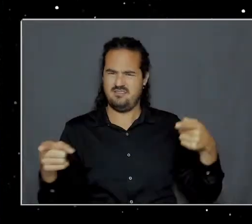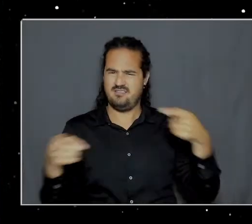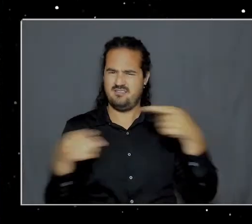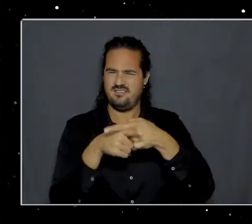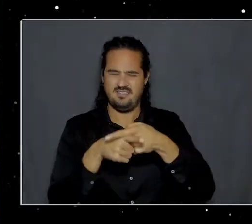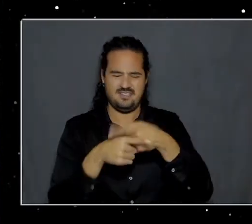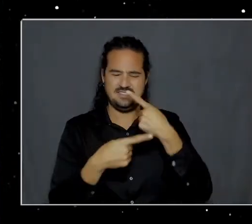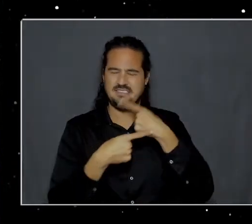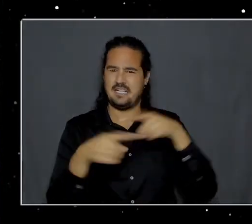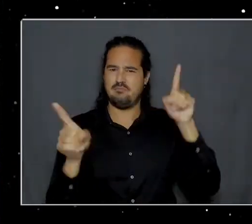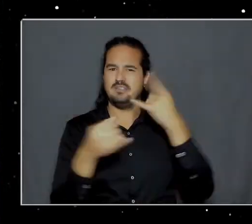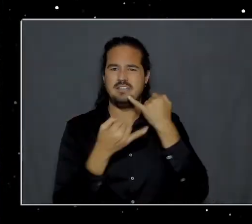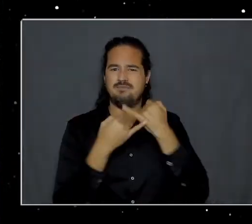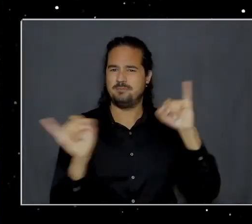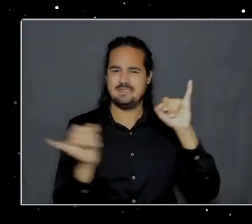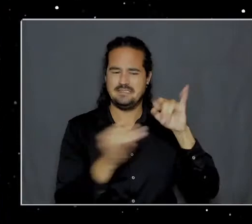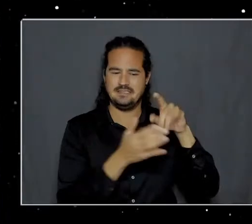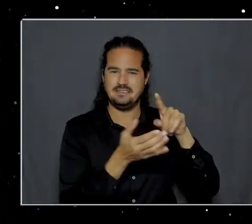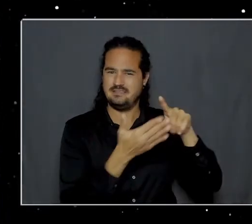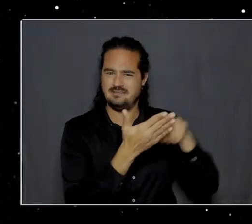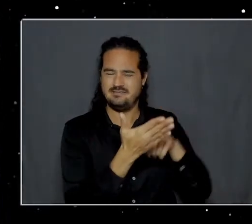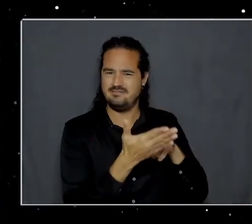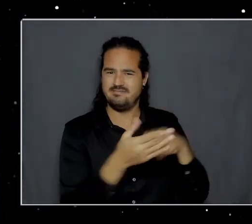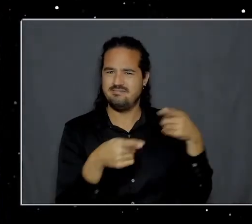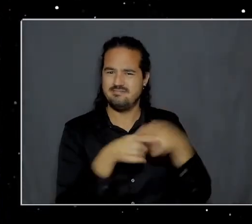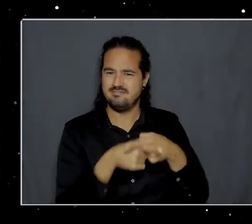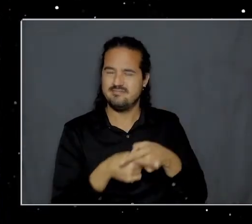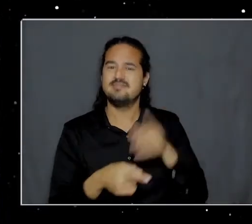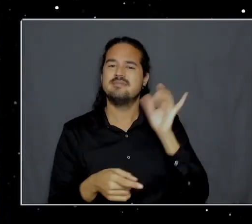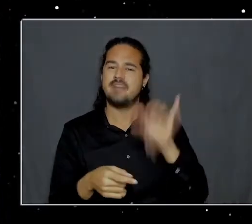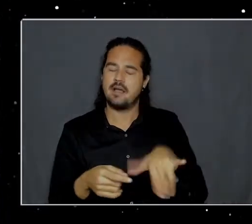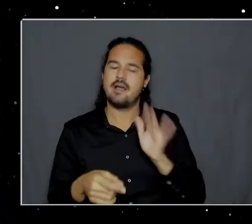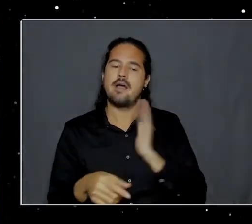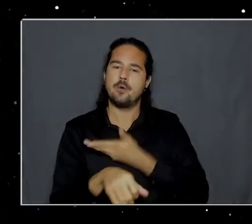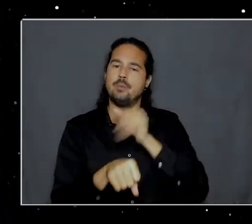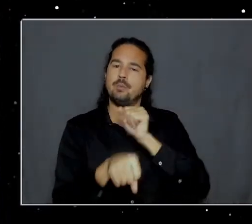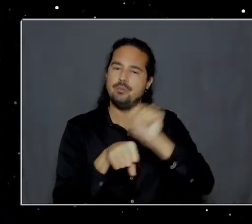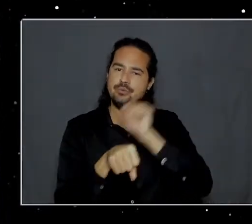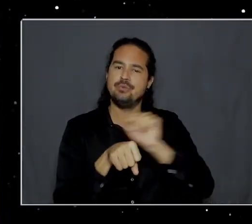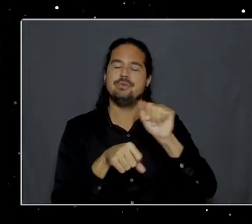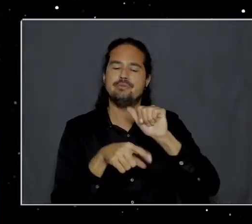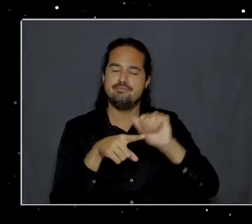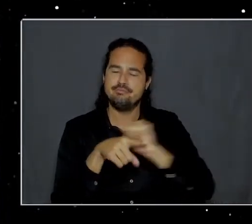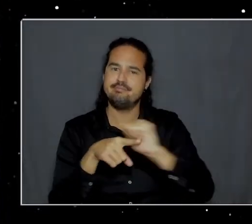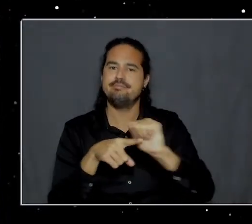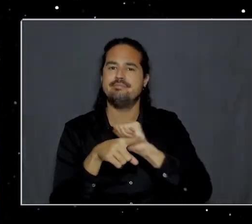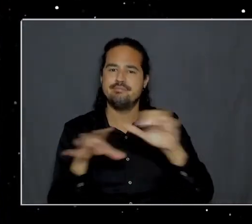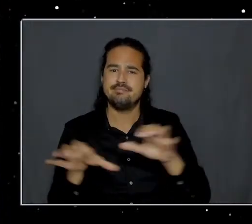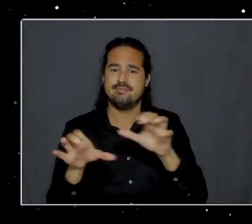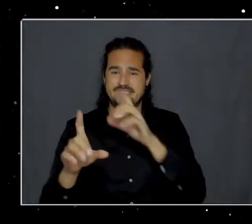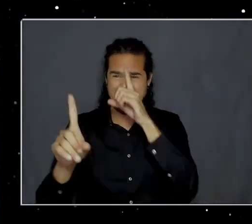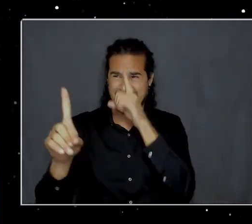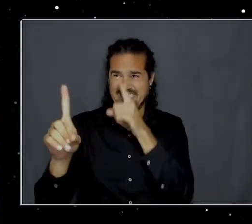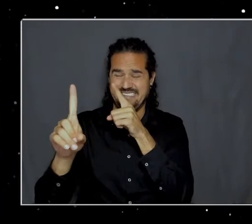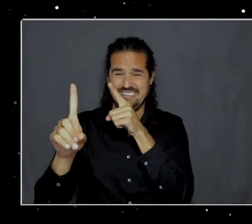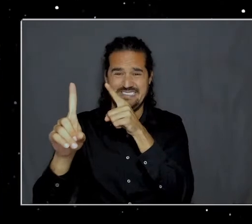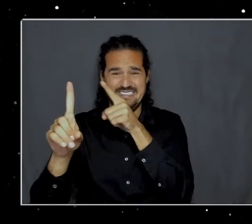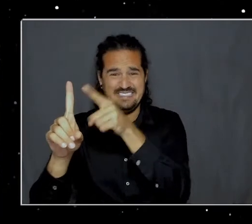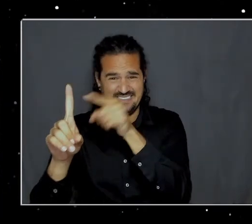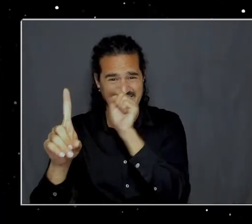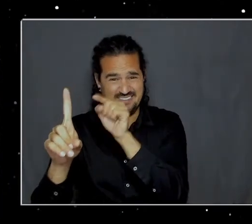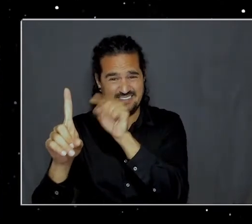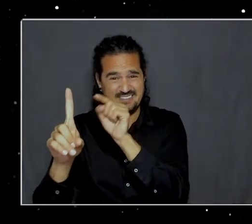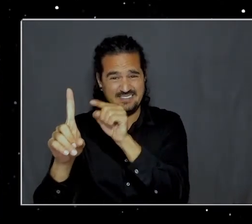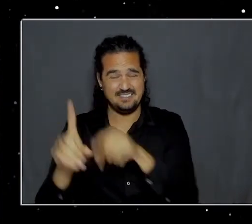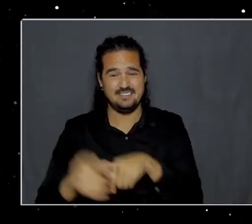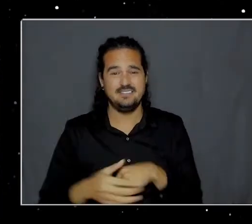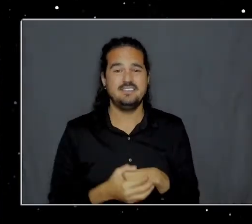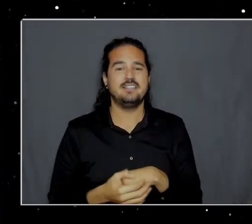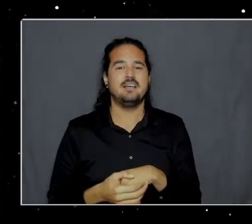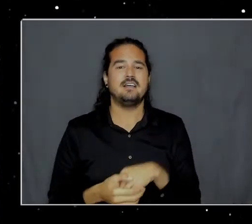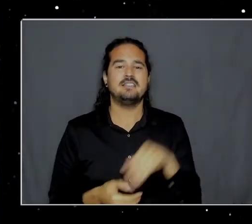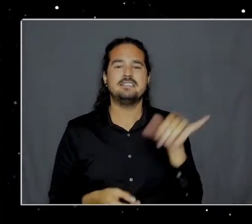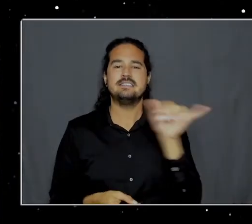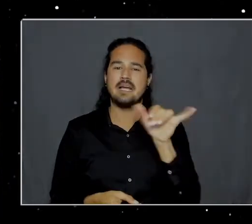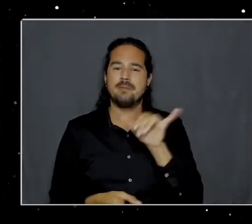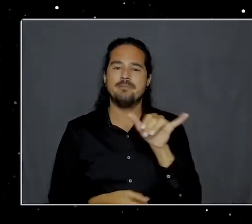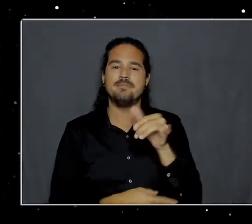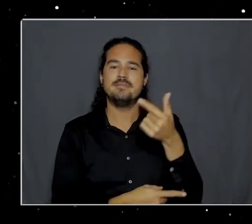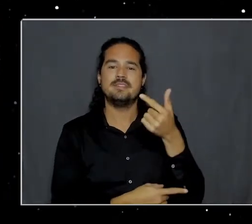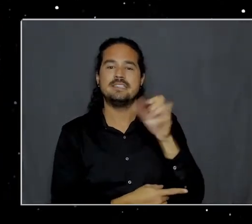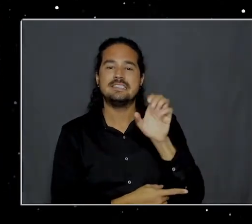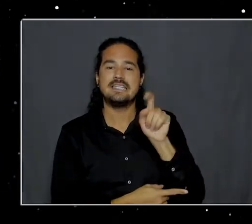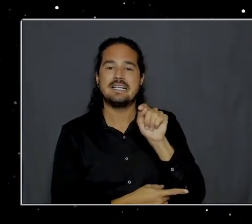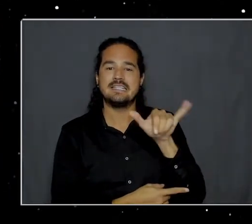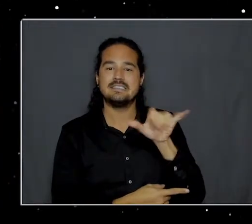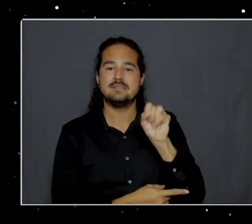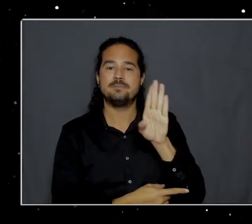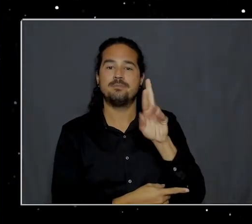WELL, THAT'S NOT WHAT THE